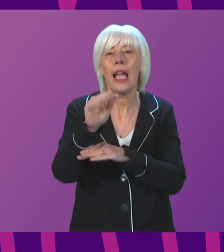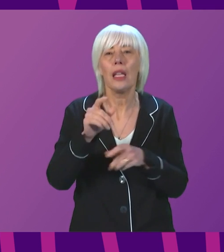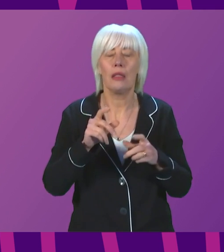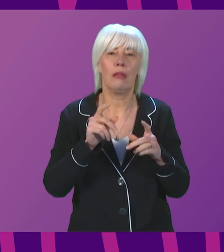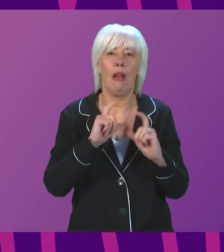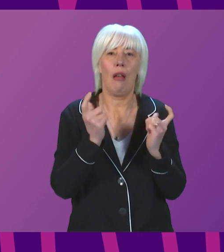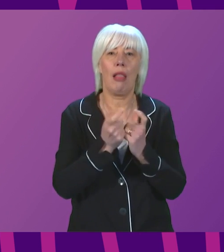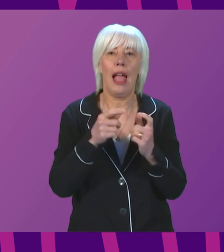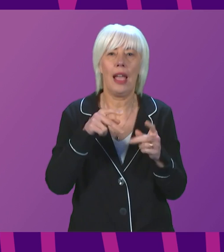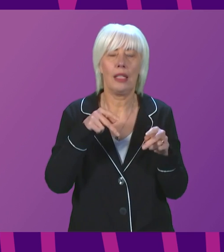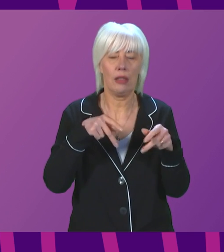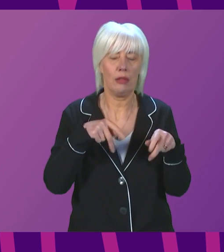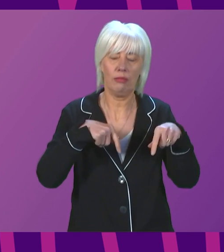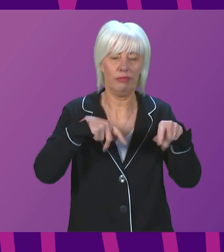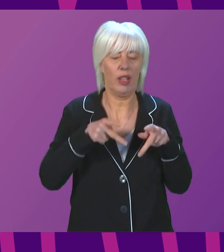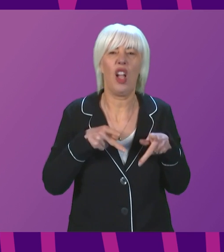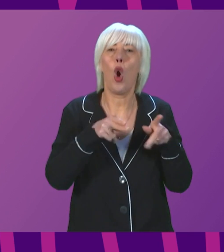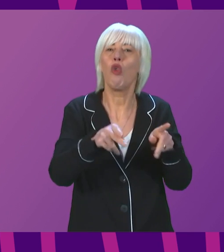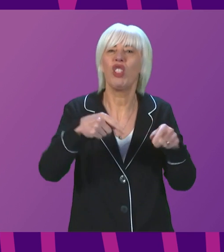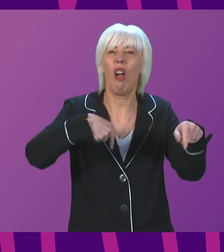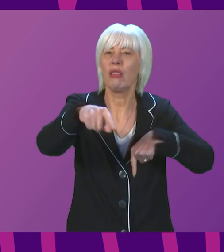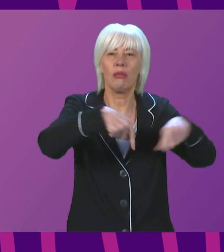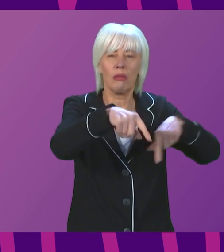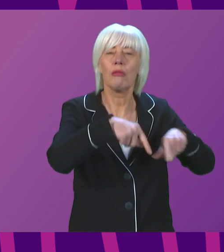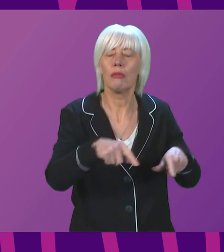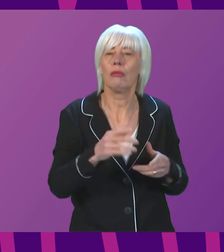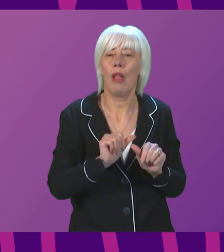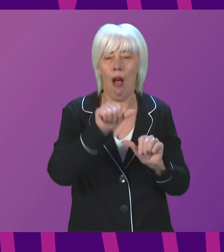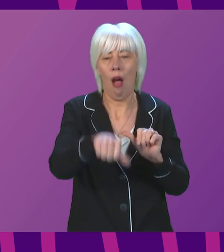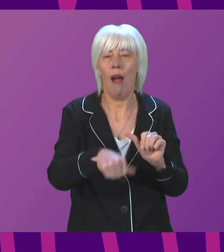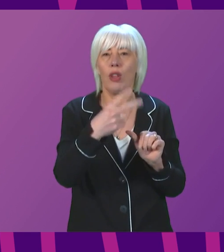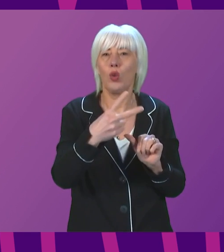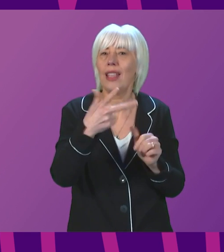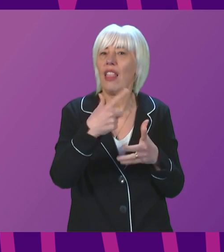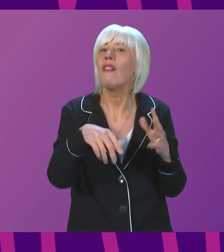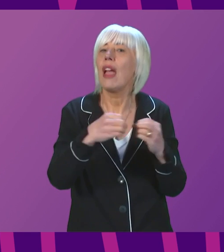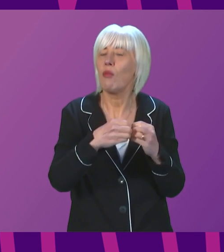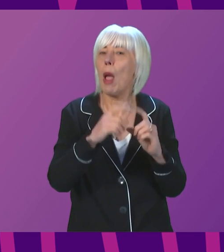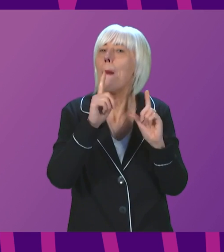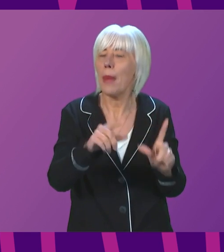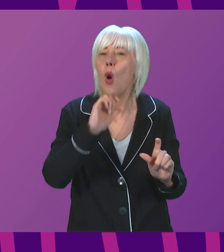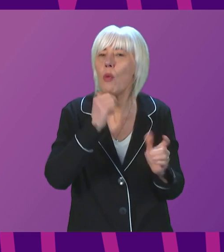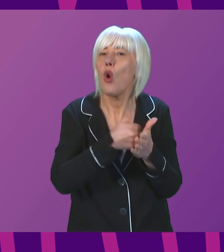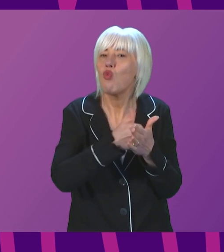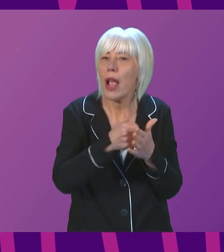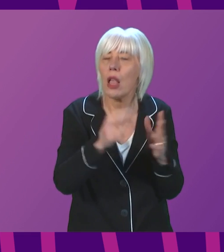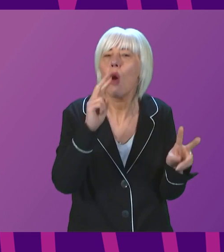indoor communal areas of schools, for a period after 28 February. However, that will be kept under regular review.